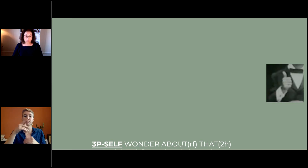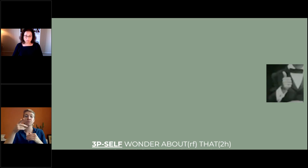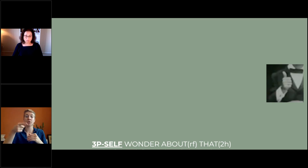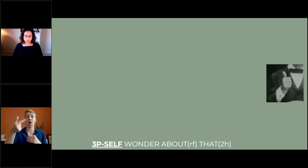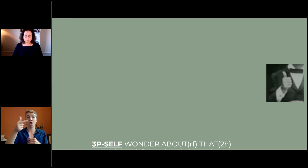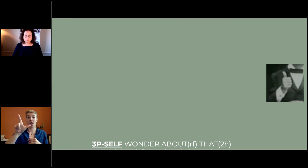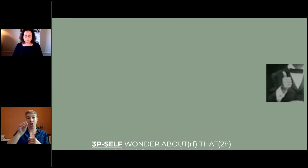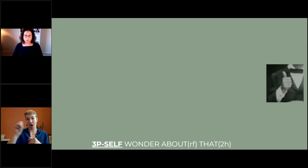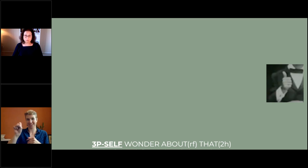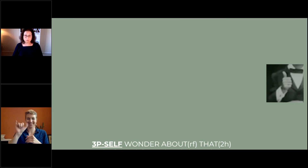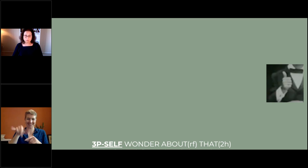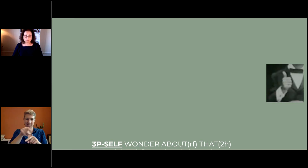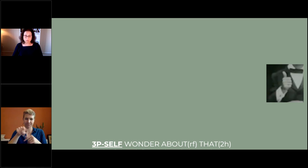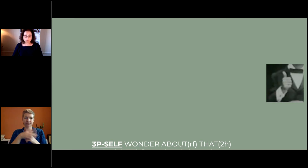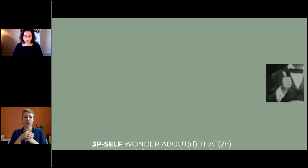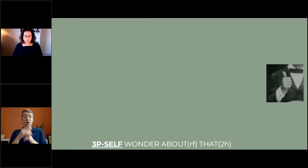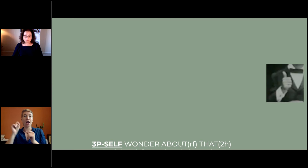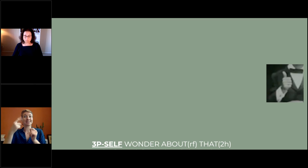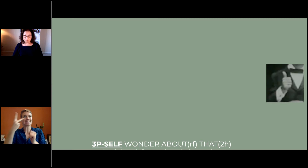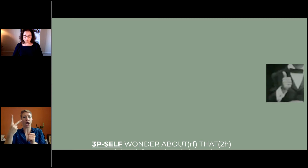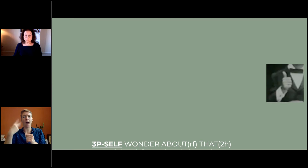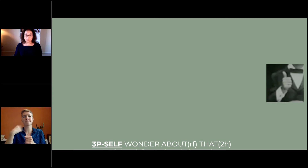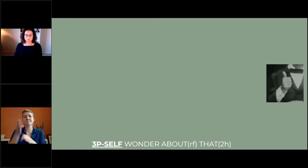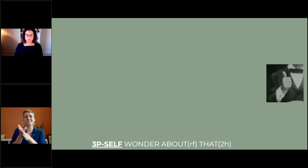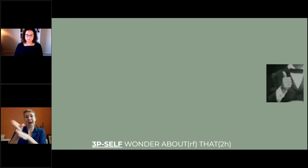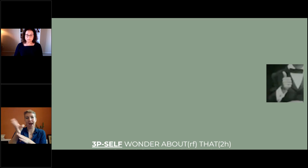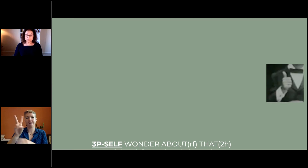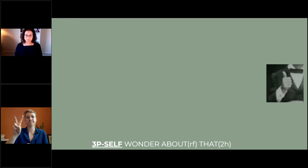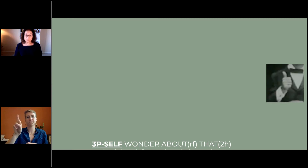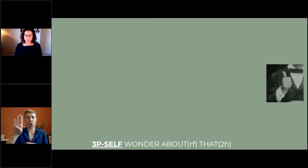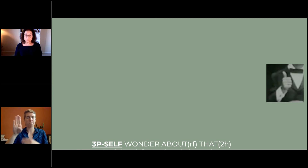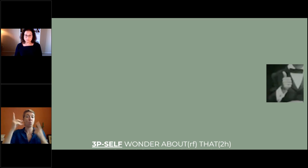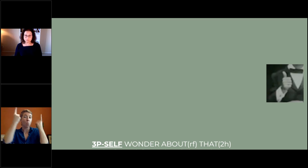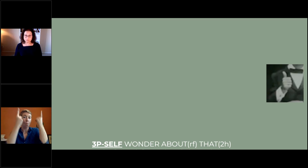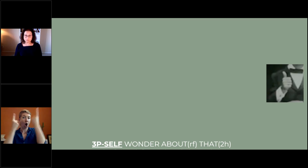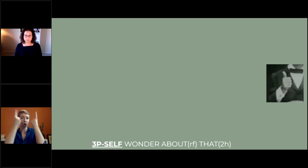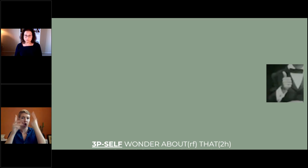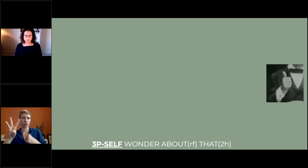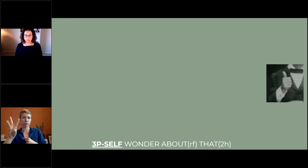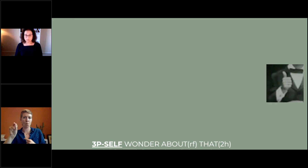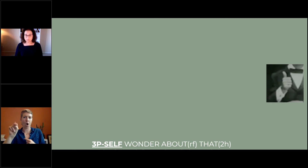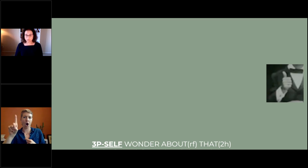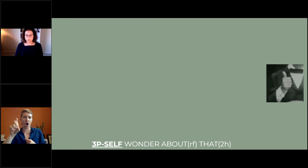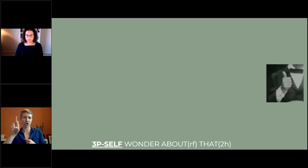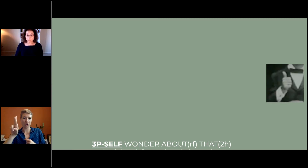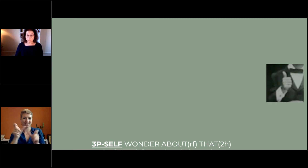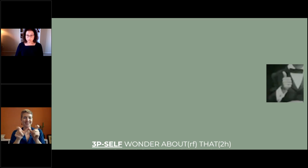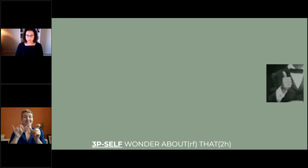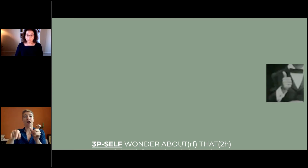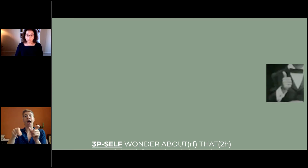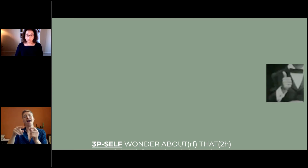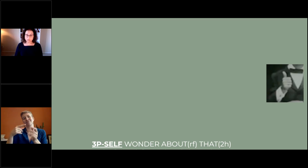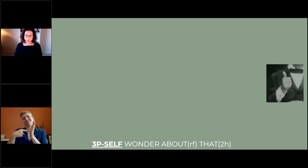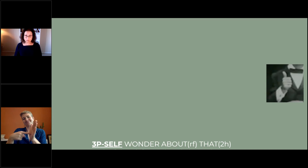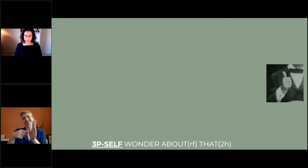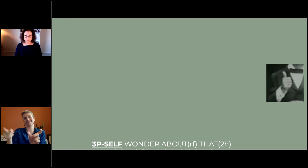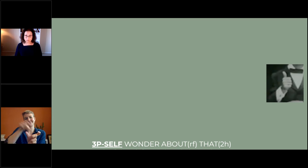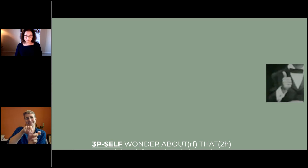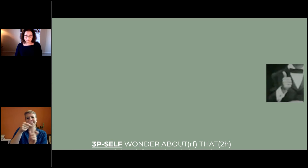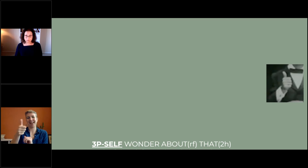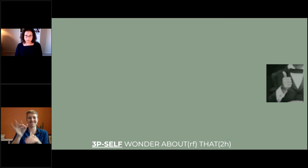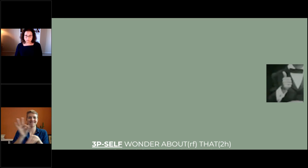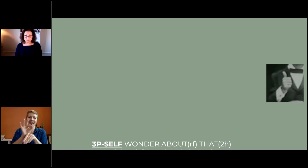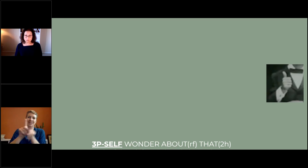But if you couldn’t see that, the main verb is `wonder’.